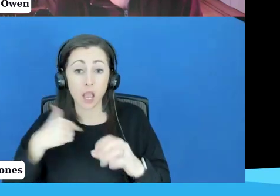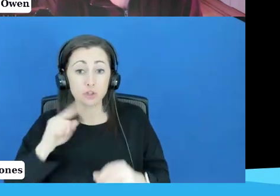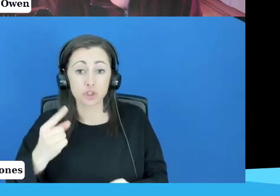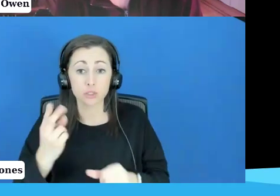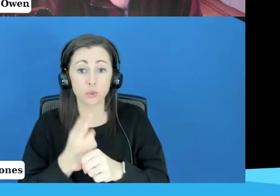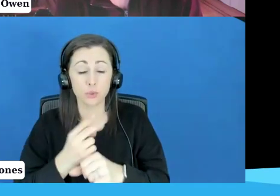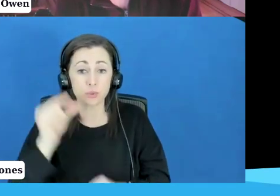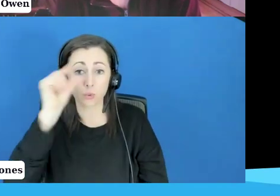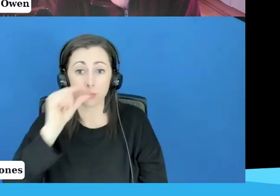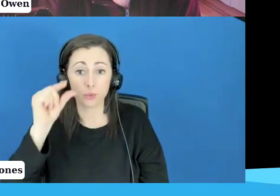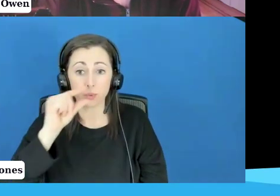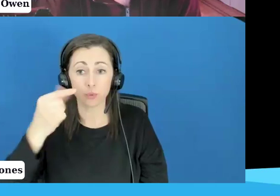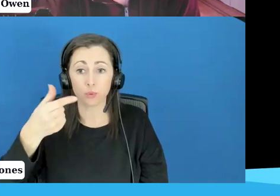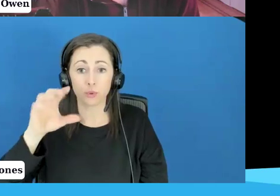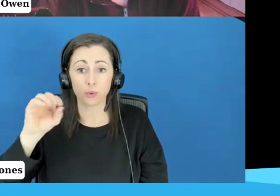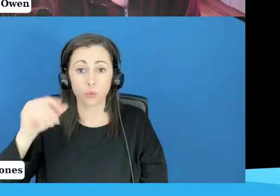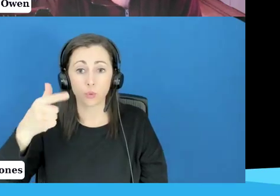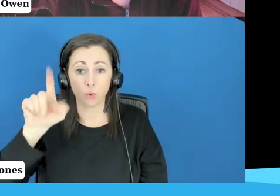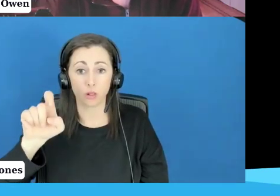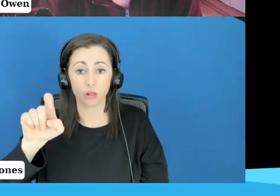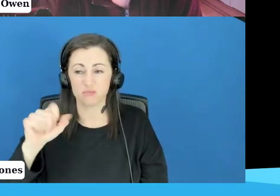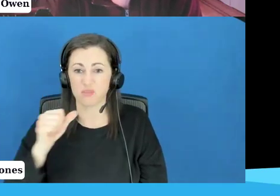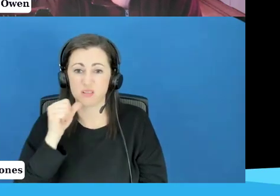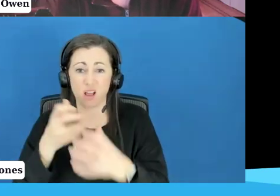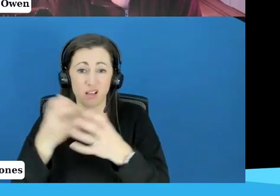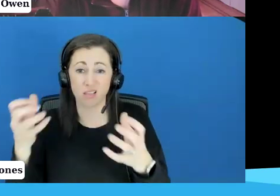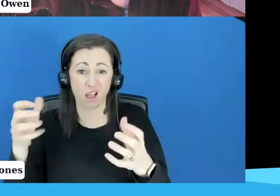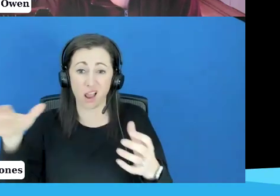and it wasn't a lot out there. I found one mom that had a spinal cord injury